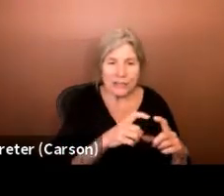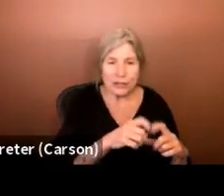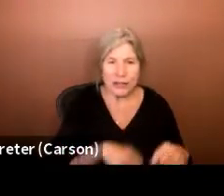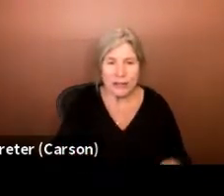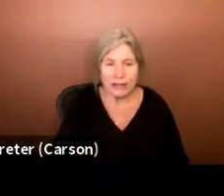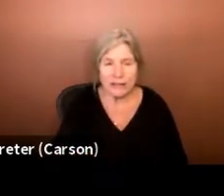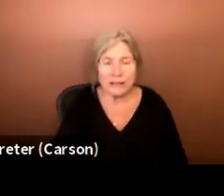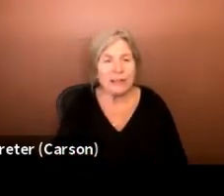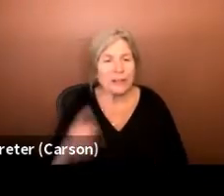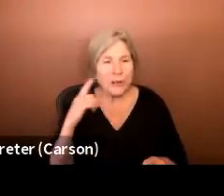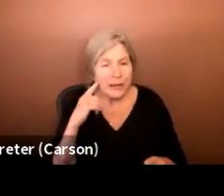Covered door.